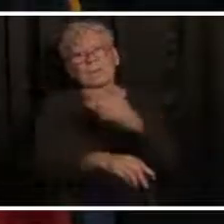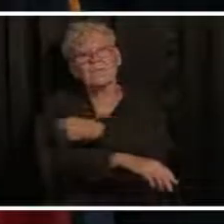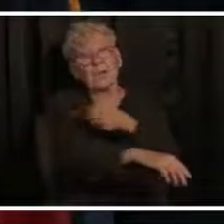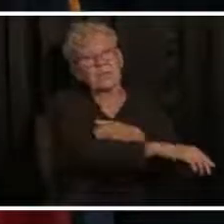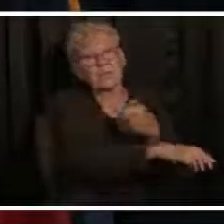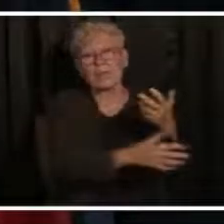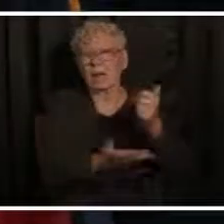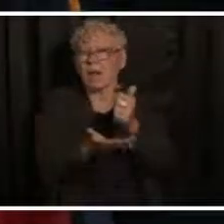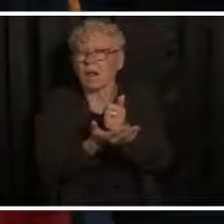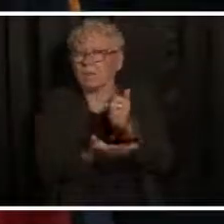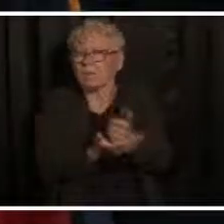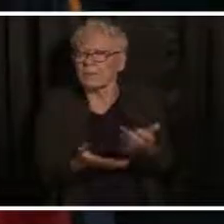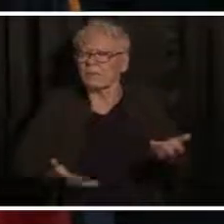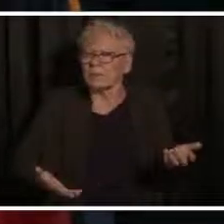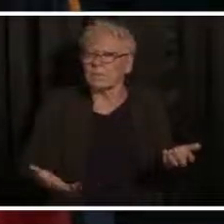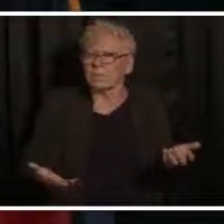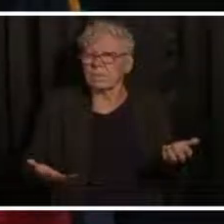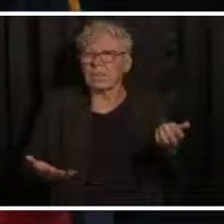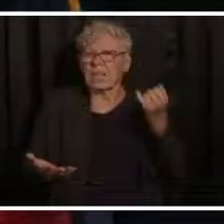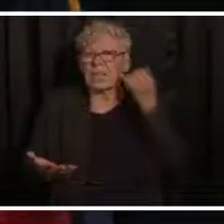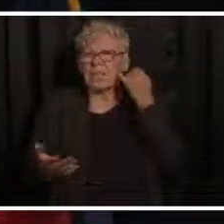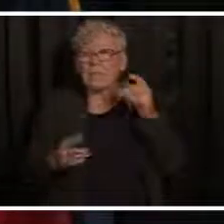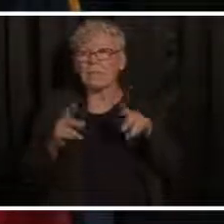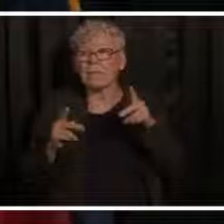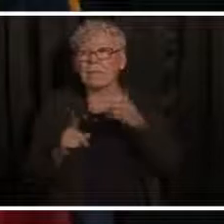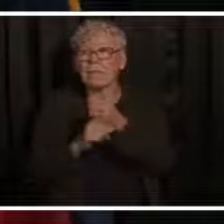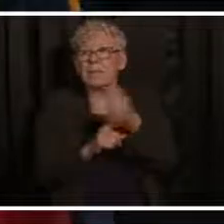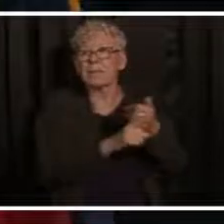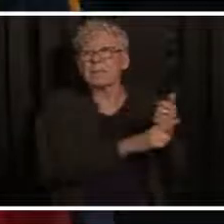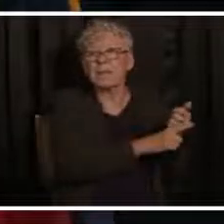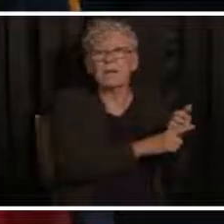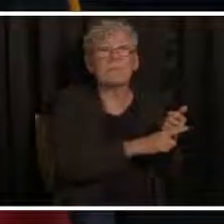encourage those with a public following with the soap box uh